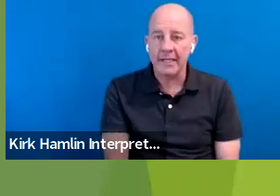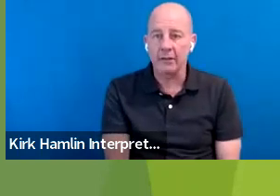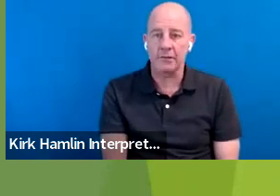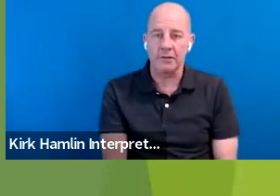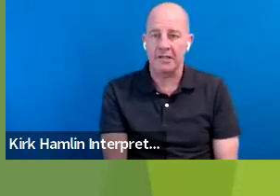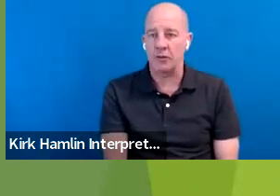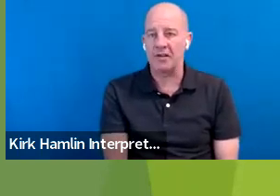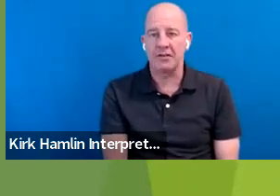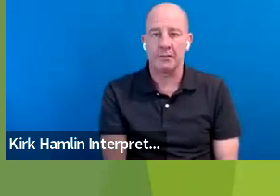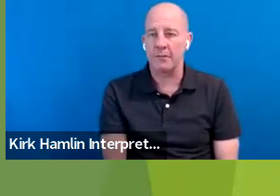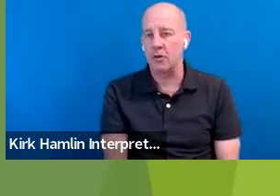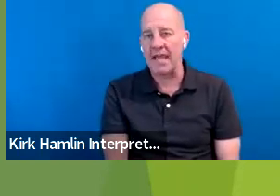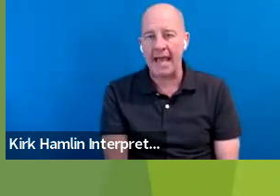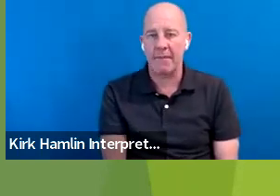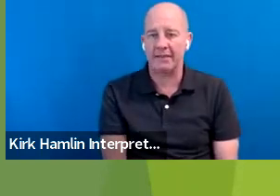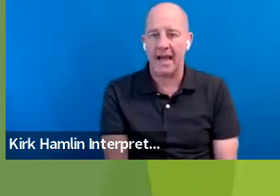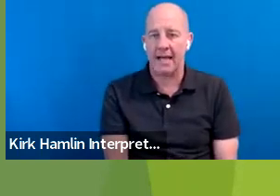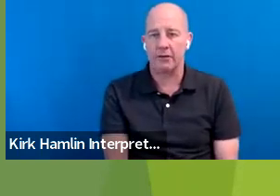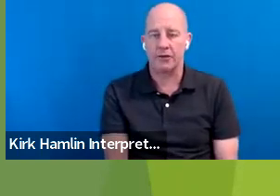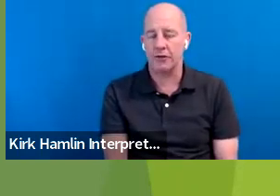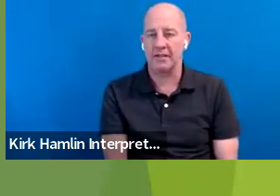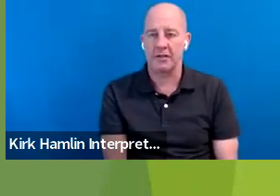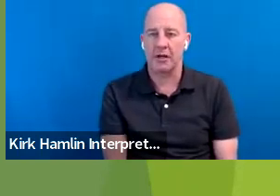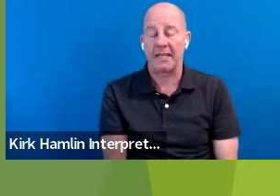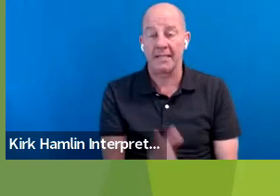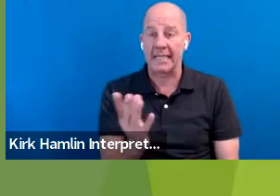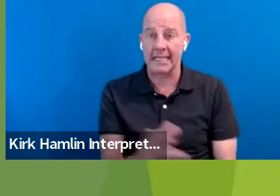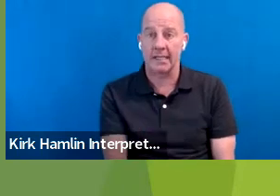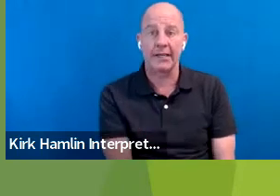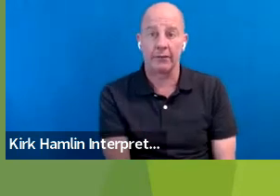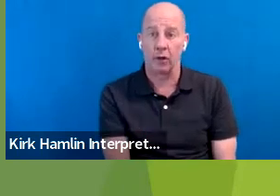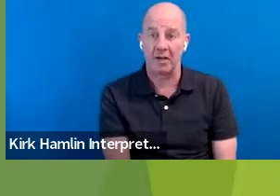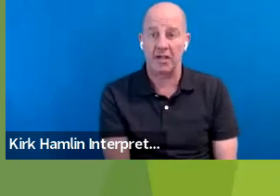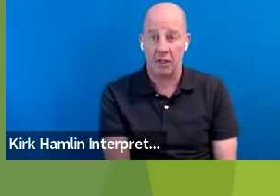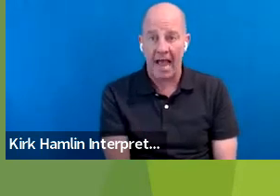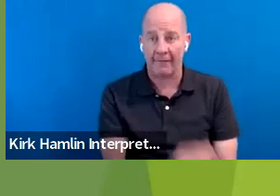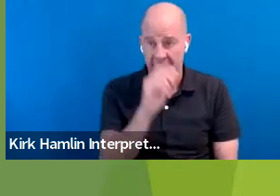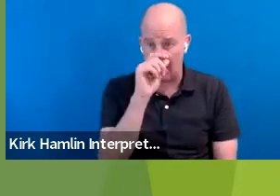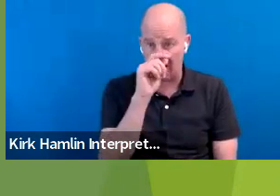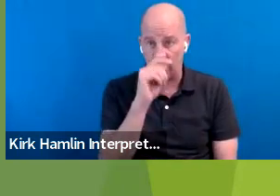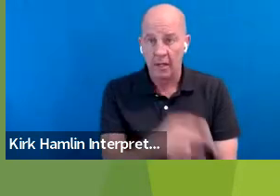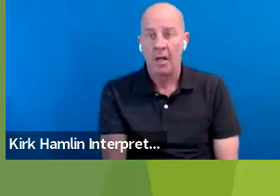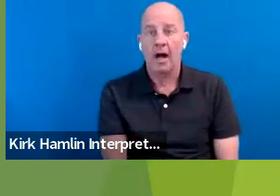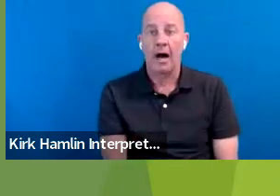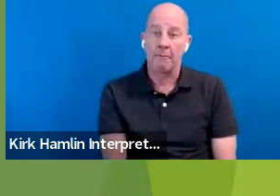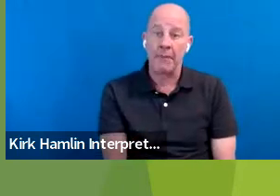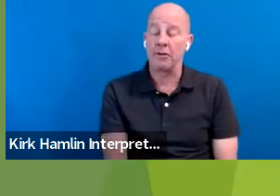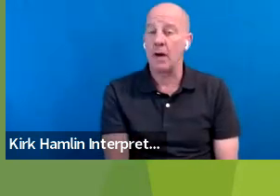In legal situations, you can't make that transition, because it is a legal verbiage that you have to follow.